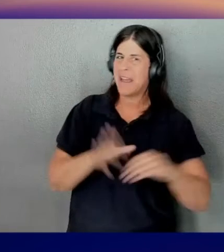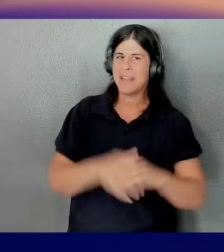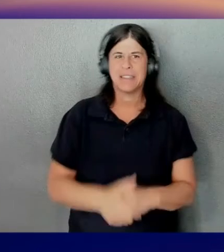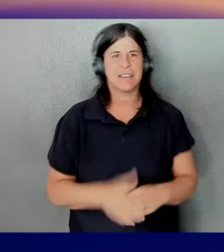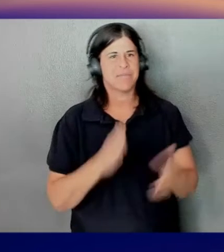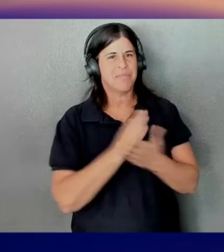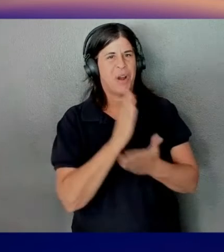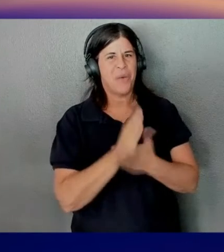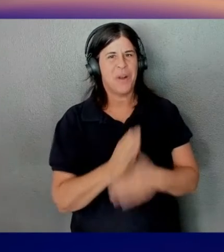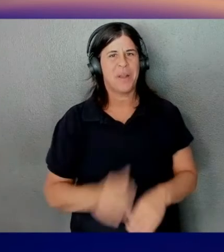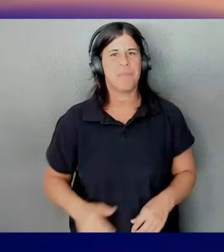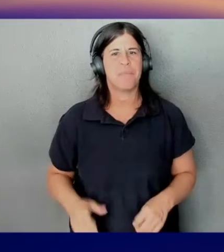Okay. Let's see the results.